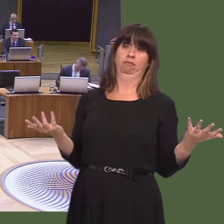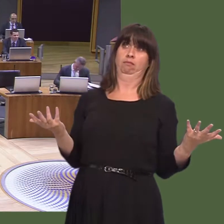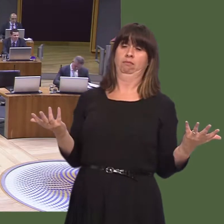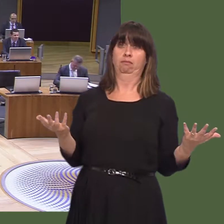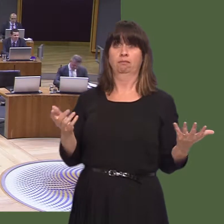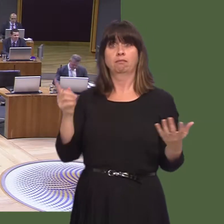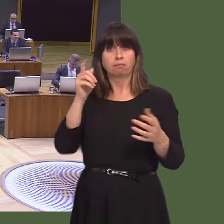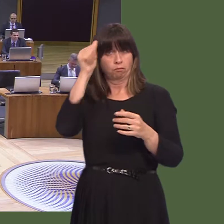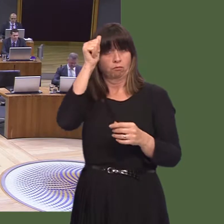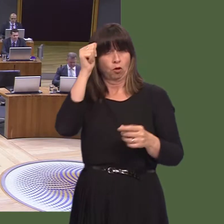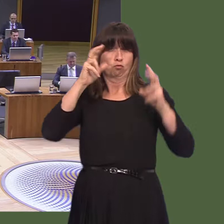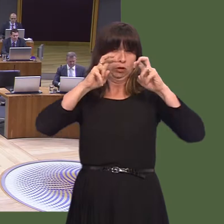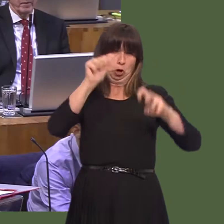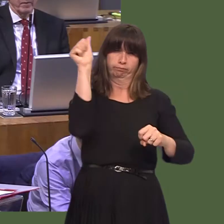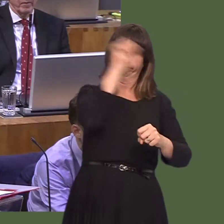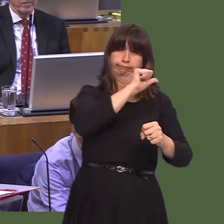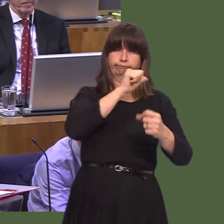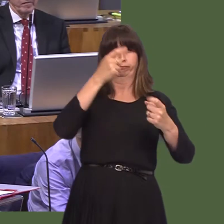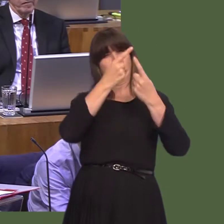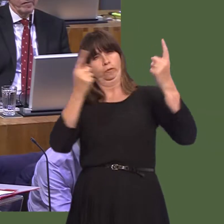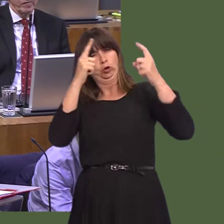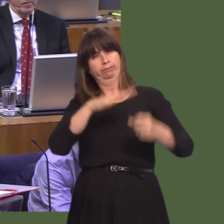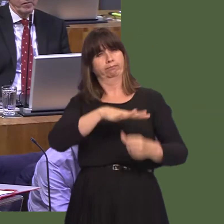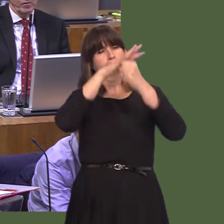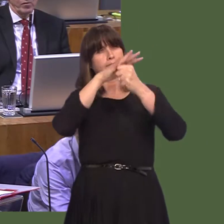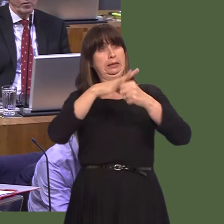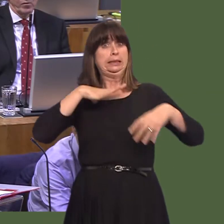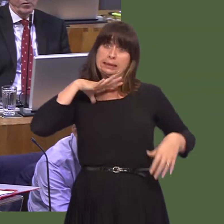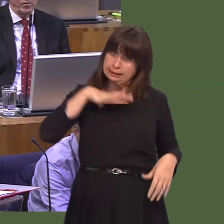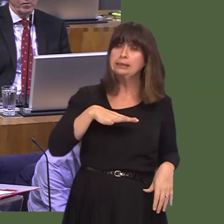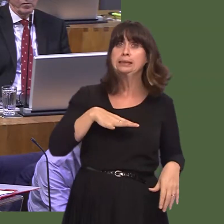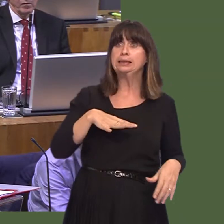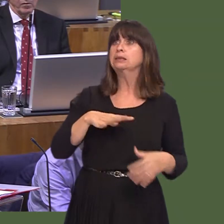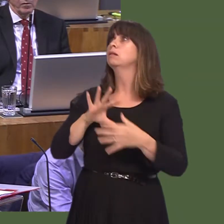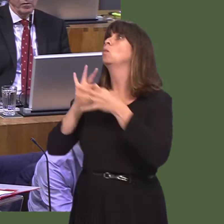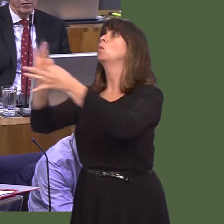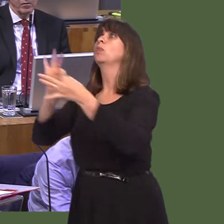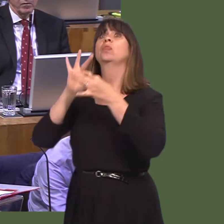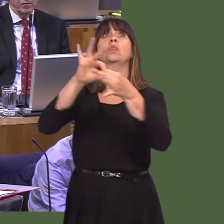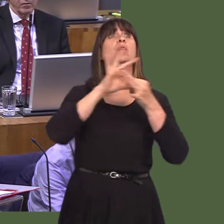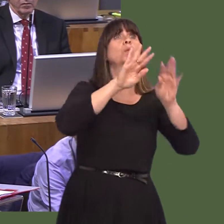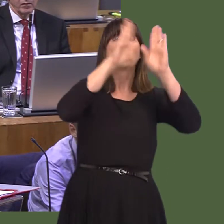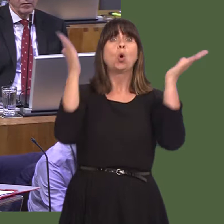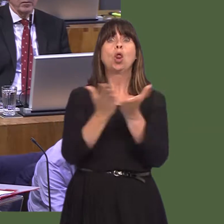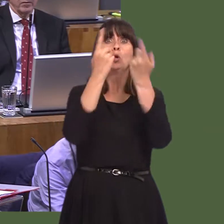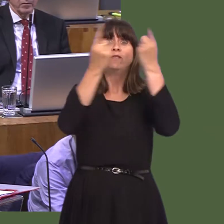The first thing that academics will tell you is they rely absolutely entirely on the ability to work in different universities around the world.